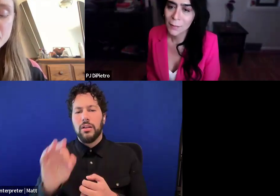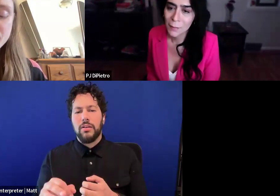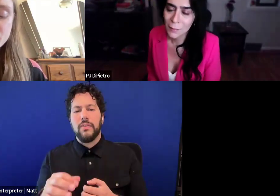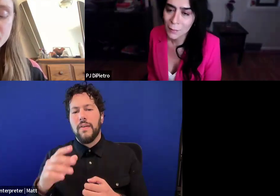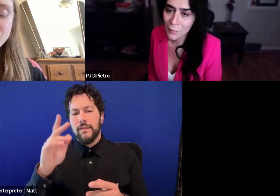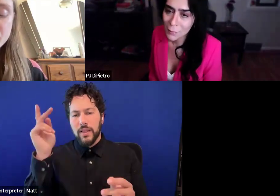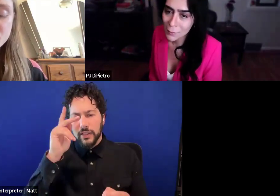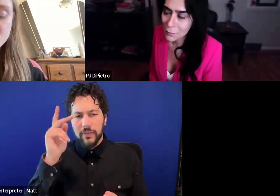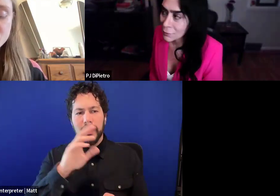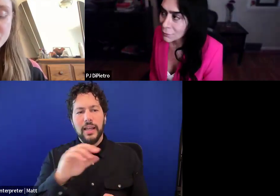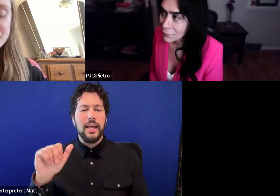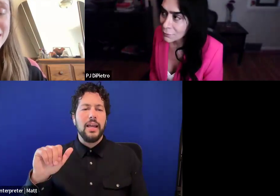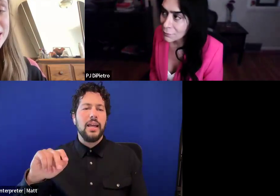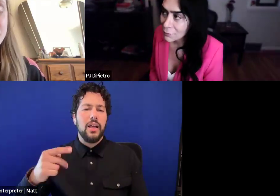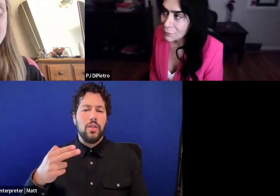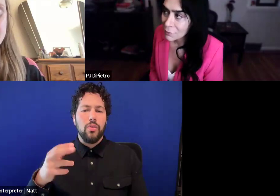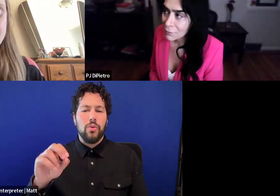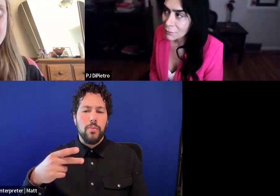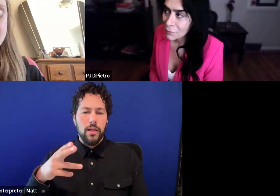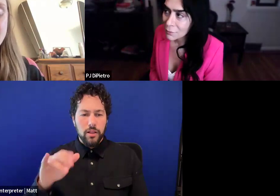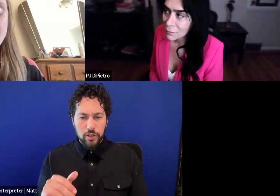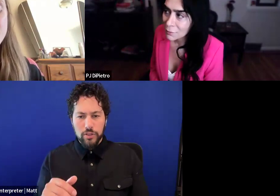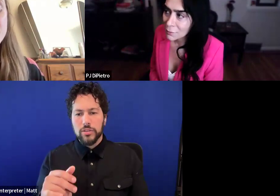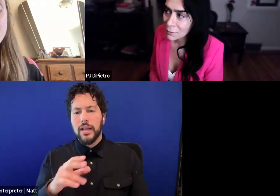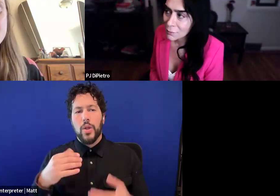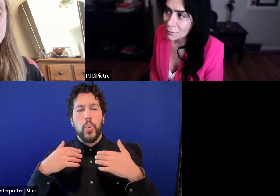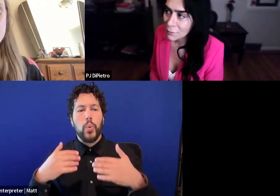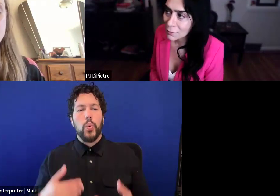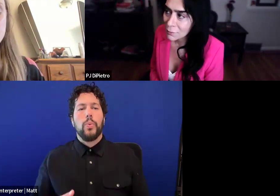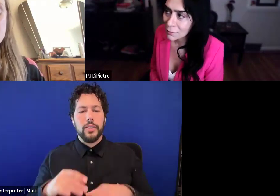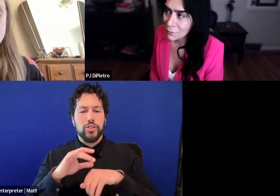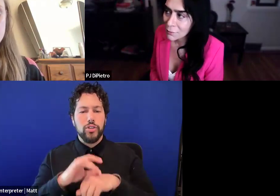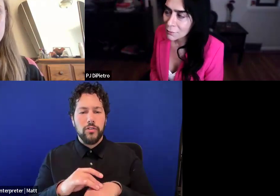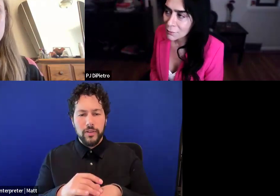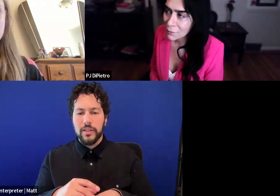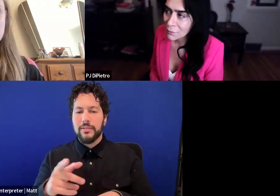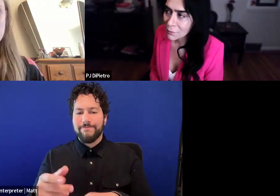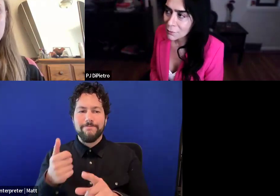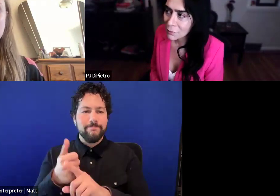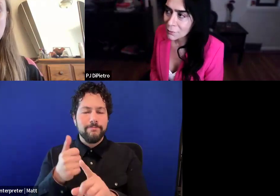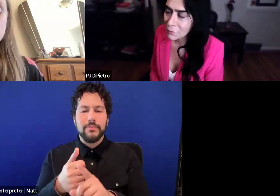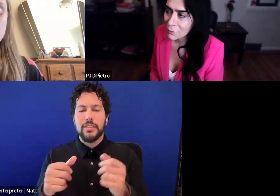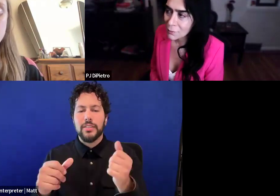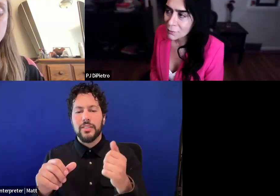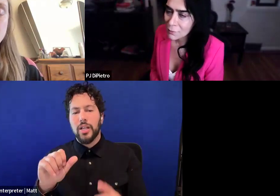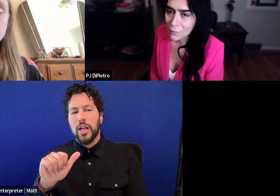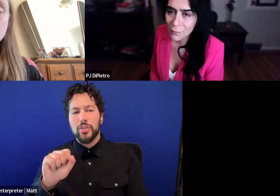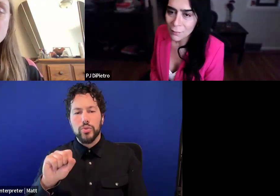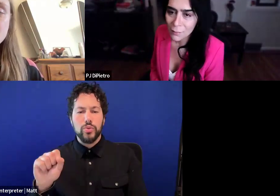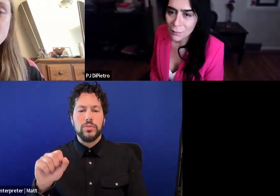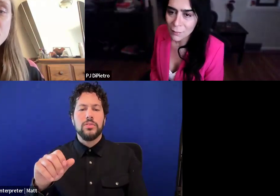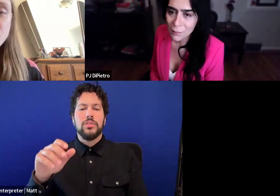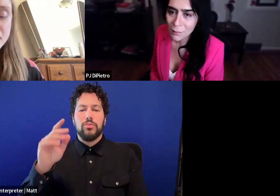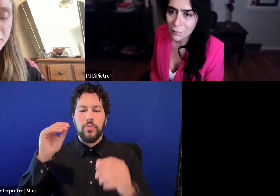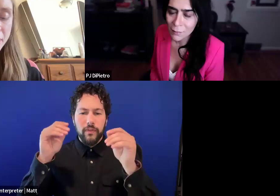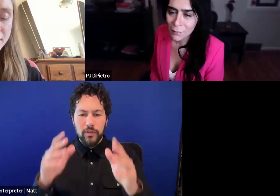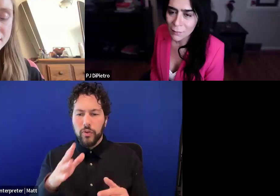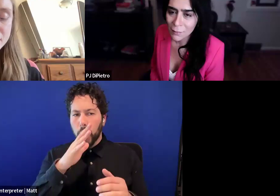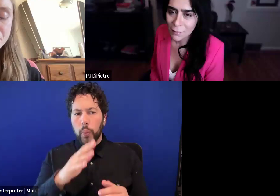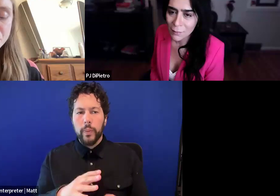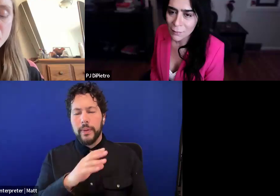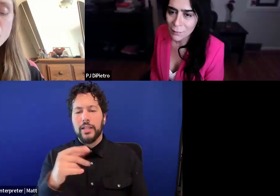They are an associate professor of women and gender studies at Syracuse University, focusing on submerged systems of knowledge about nonconforming bodily projects across the Americas.